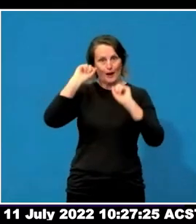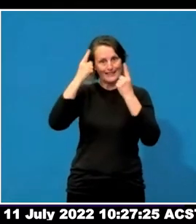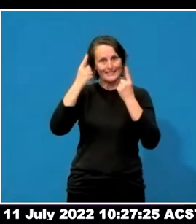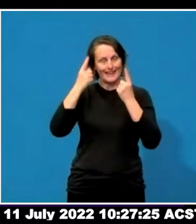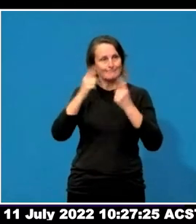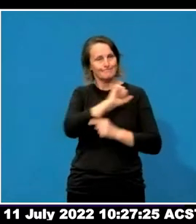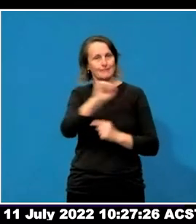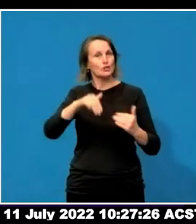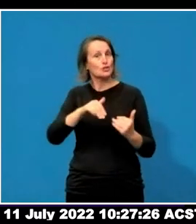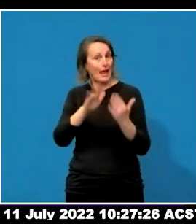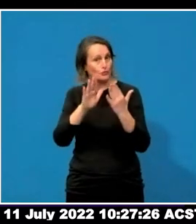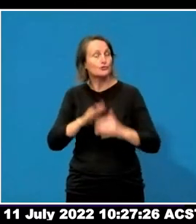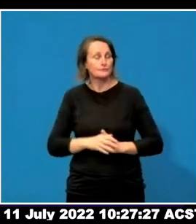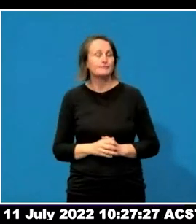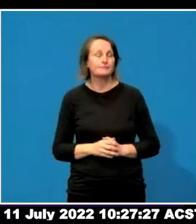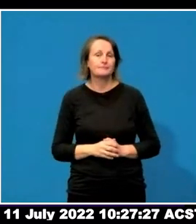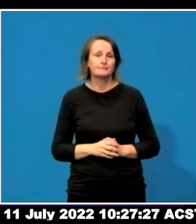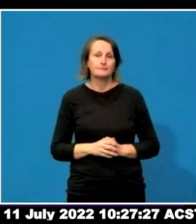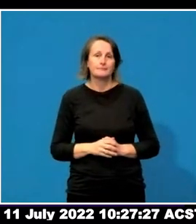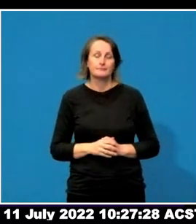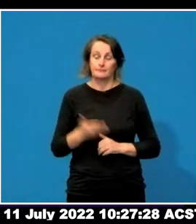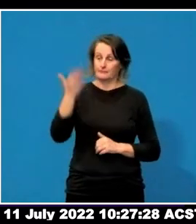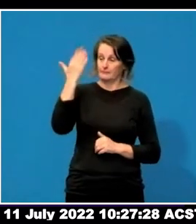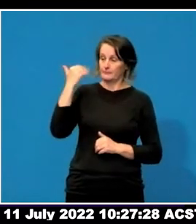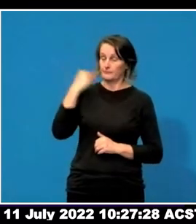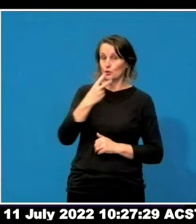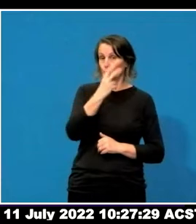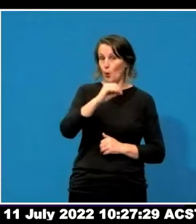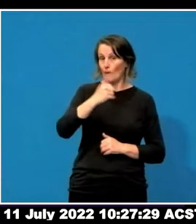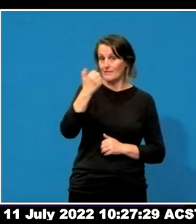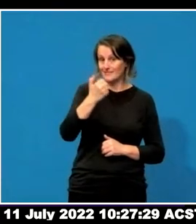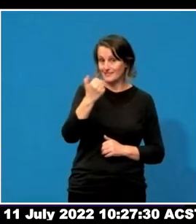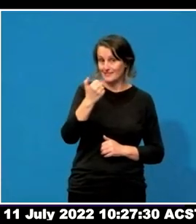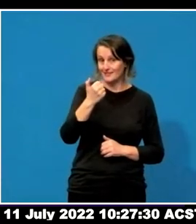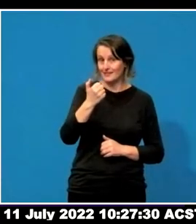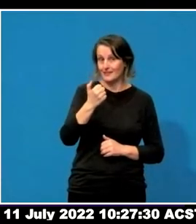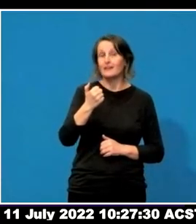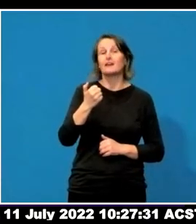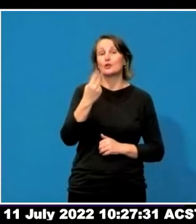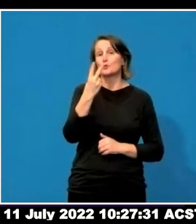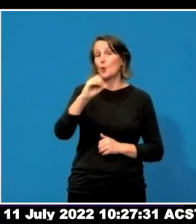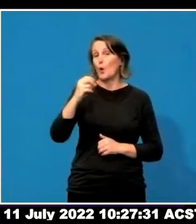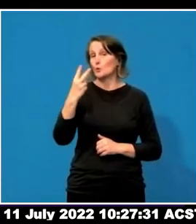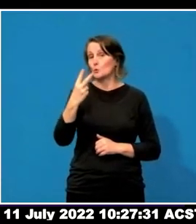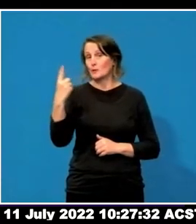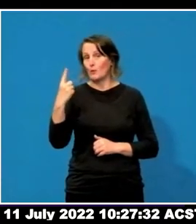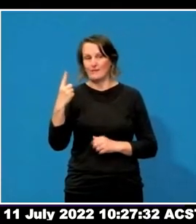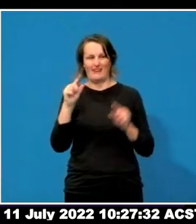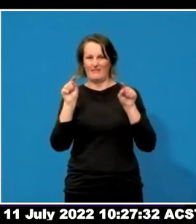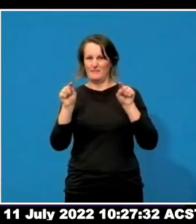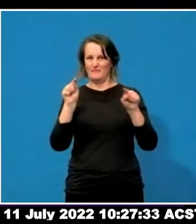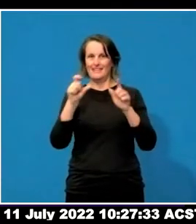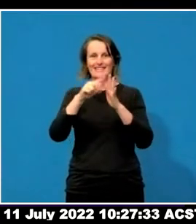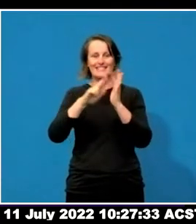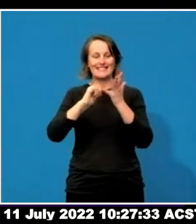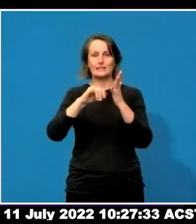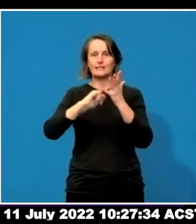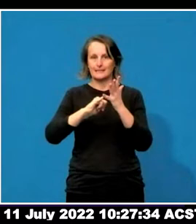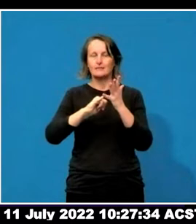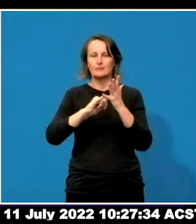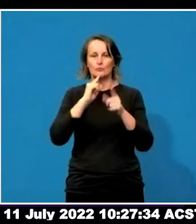If we combine the results from the 2016 and 2021 Censuses of Population and Housing,